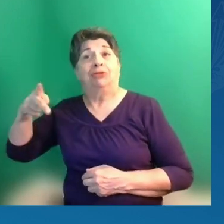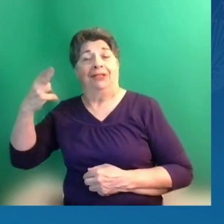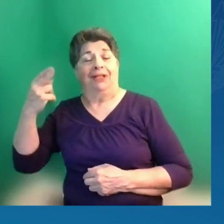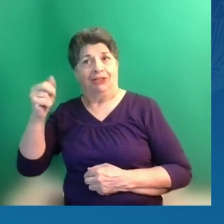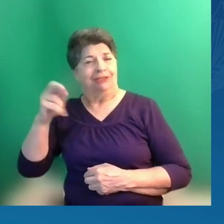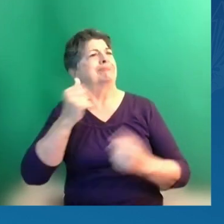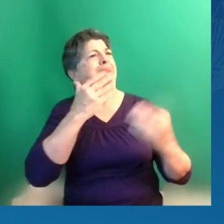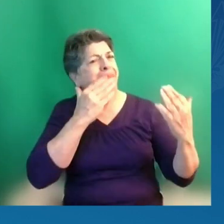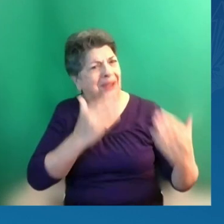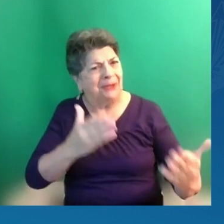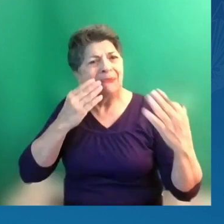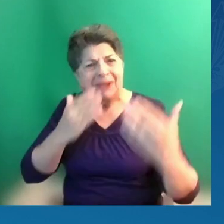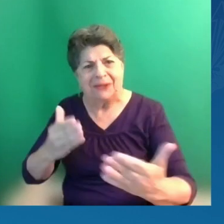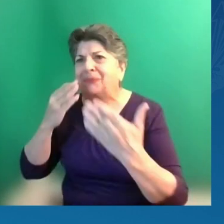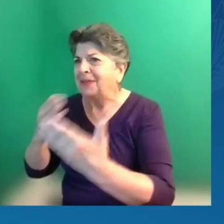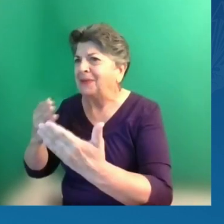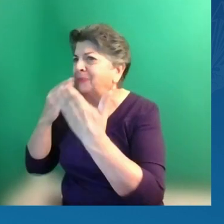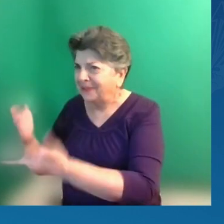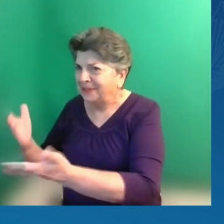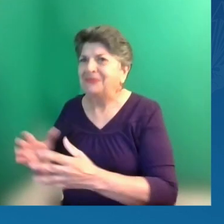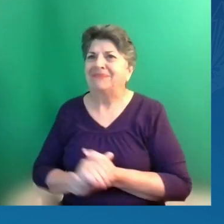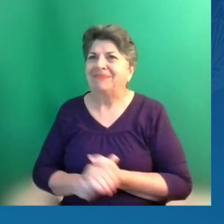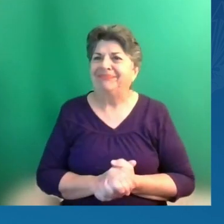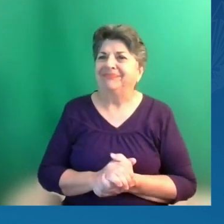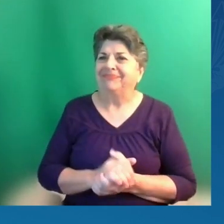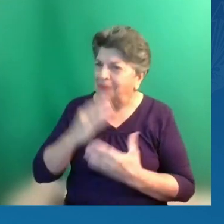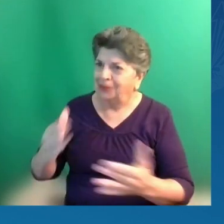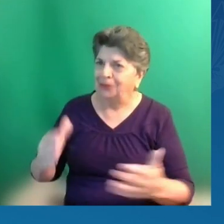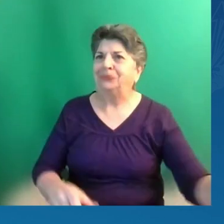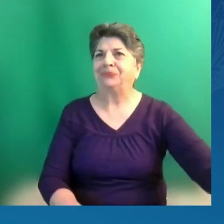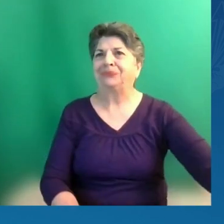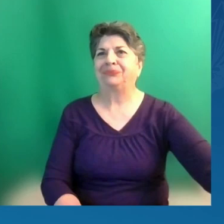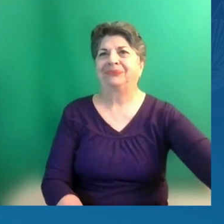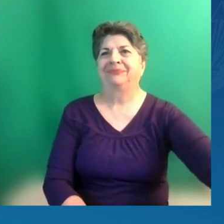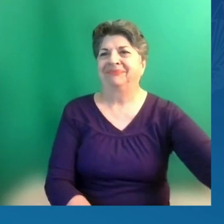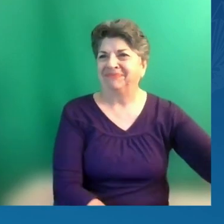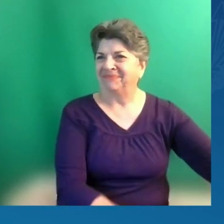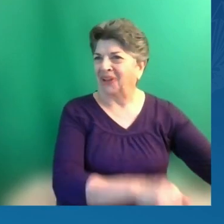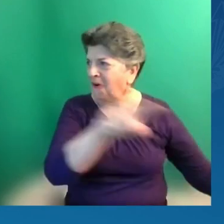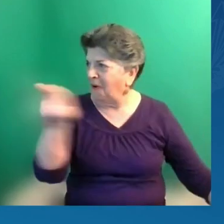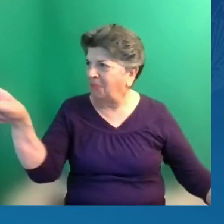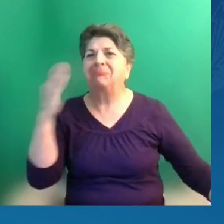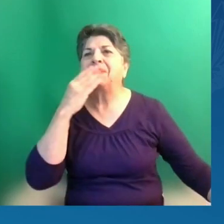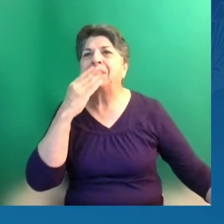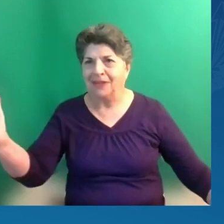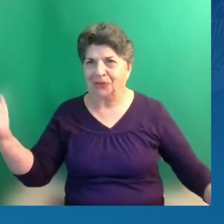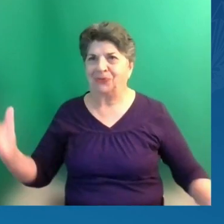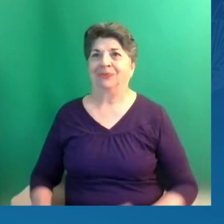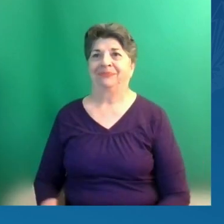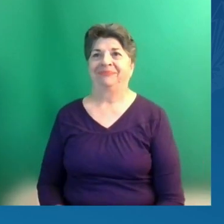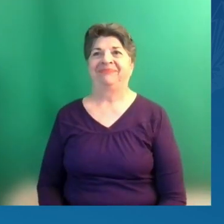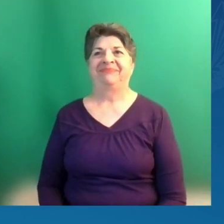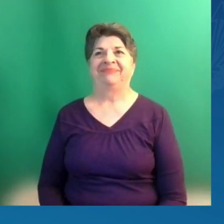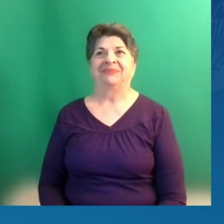The Vice President: Thank you. Thank you all. Thank you, Sonia. And this whole -- what a powerful group of American leaders.